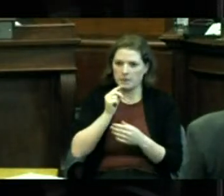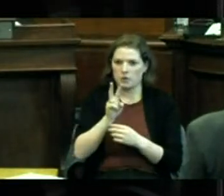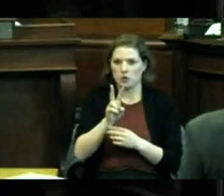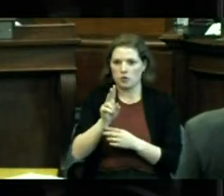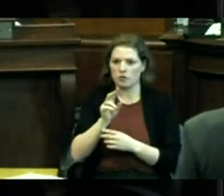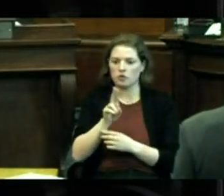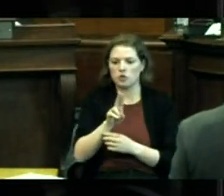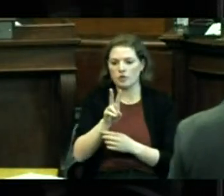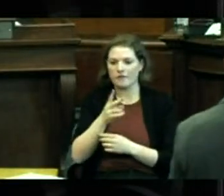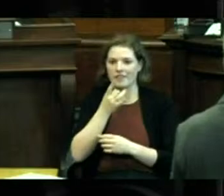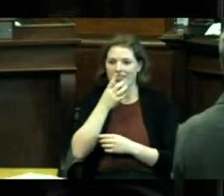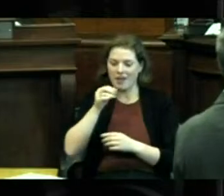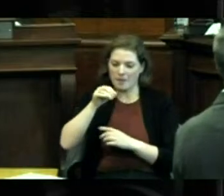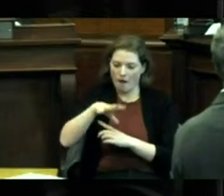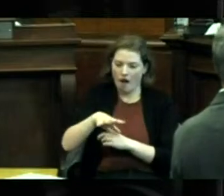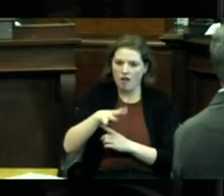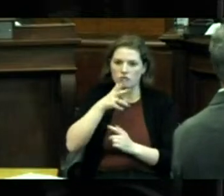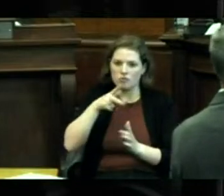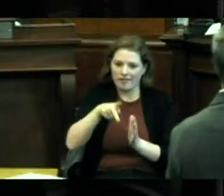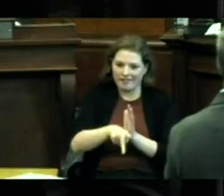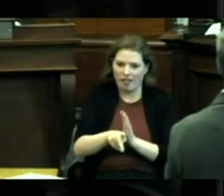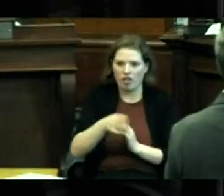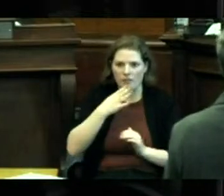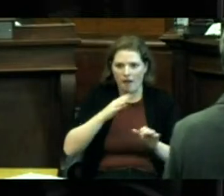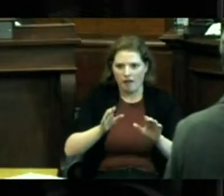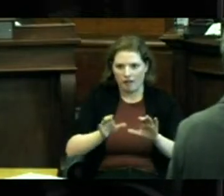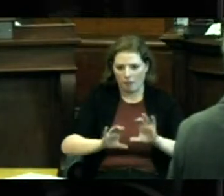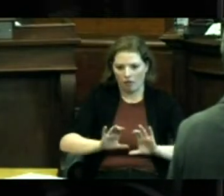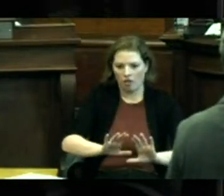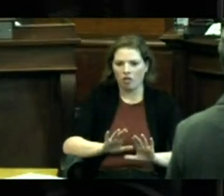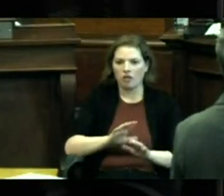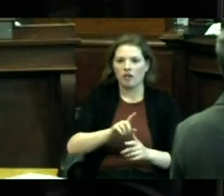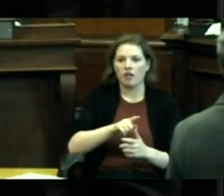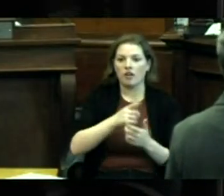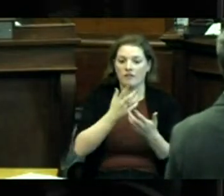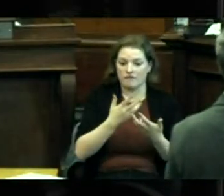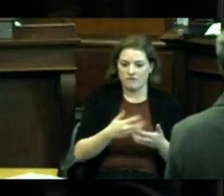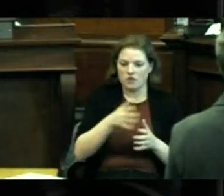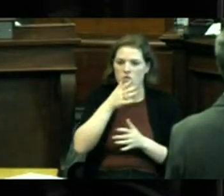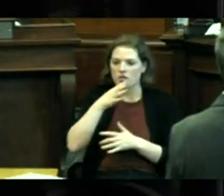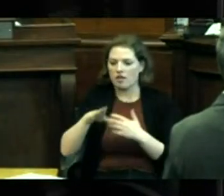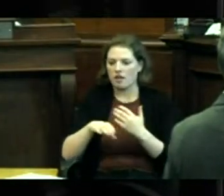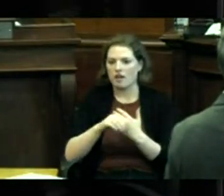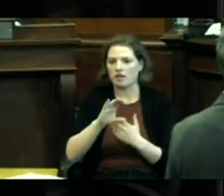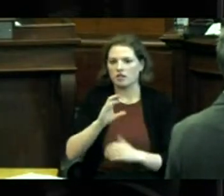disinfection, which is really intense UV lights. They kill